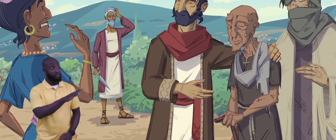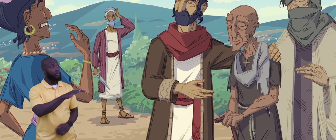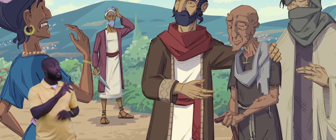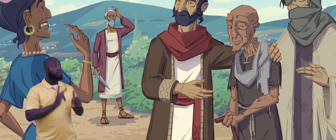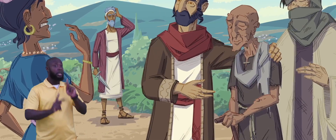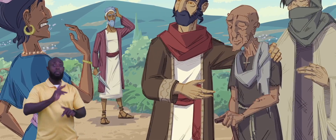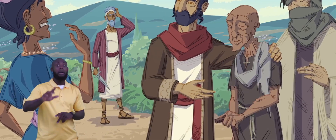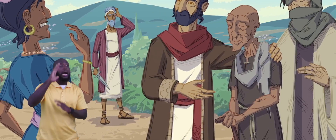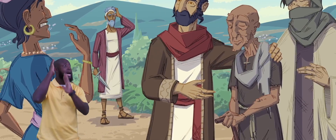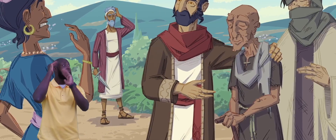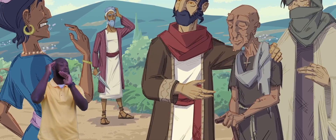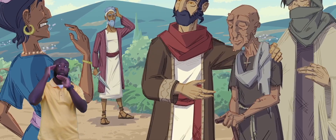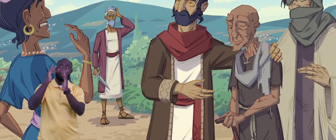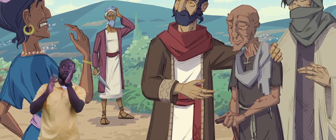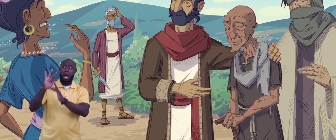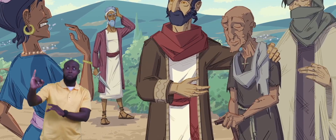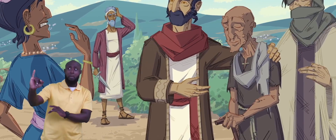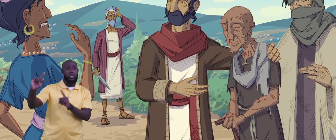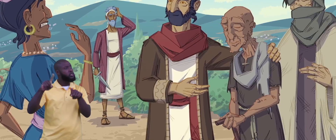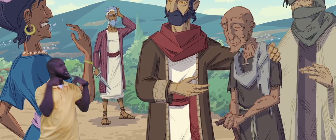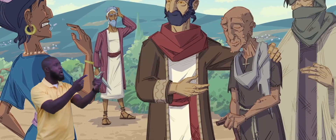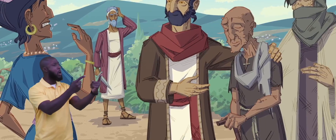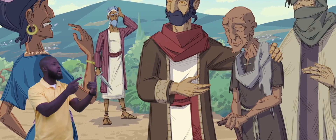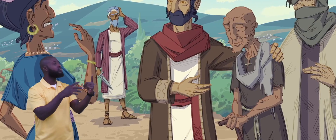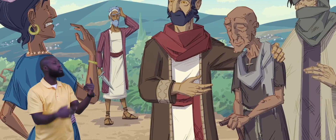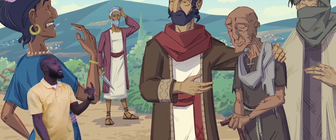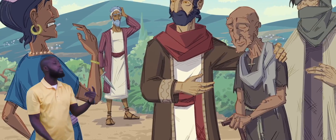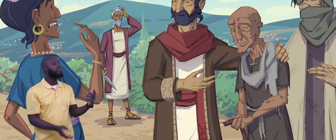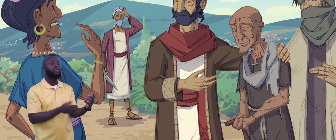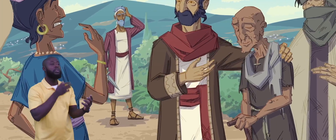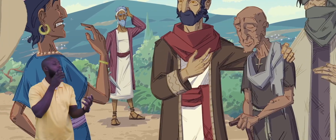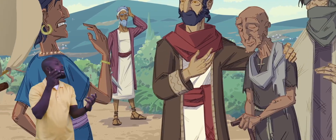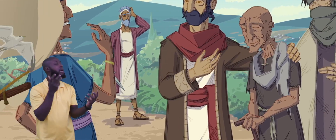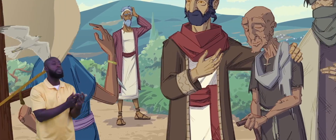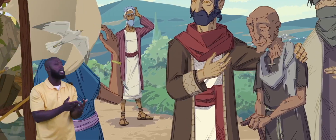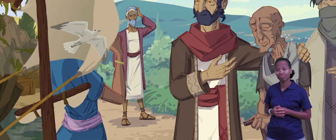Jon: And that didn’t fit people’s expectations.